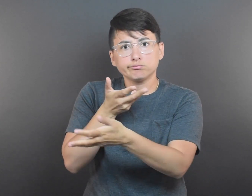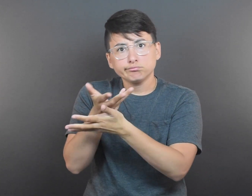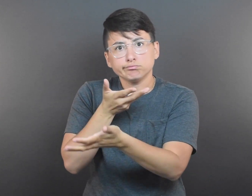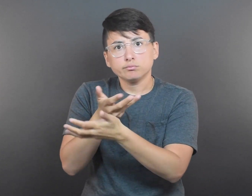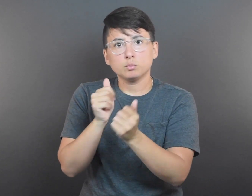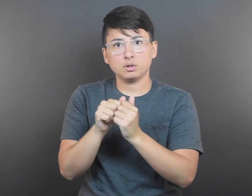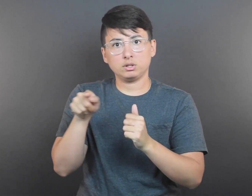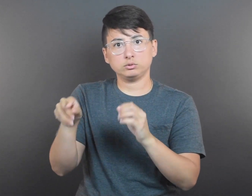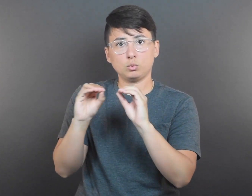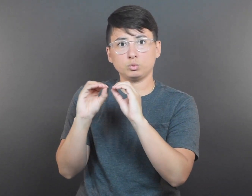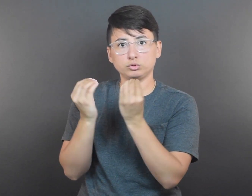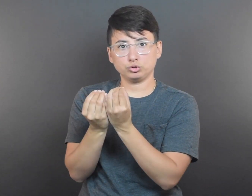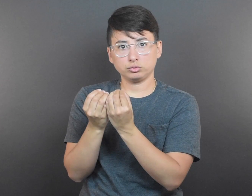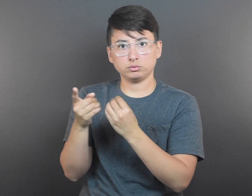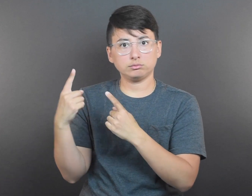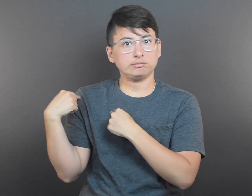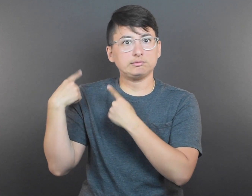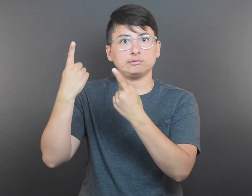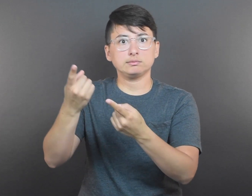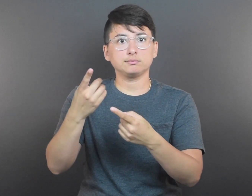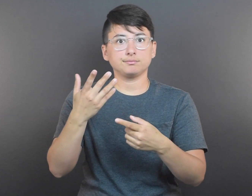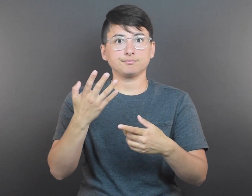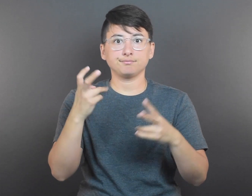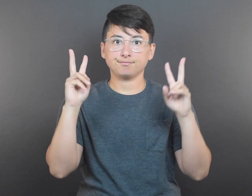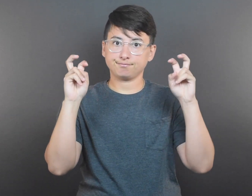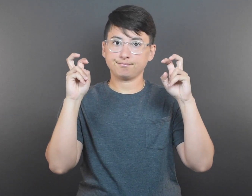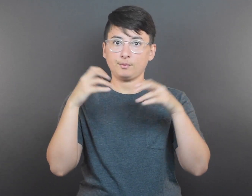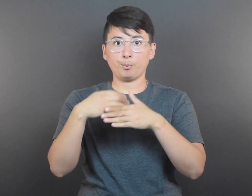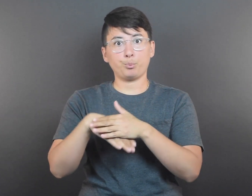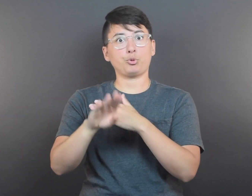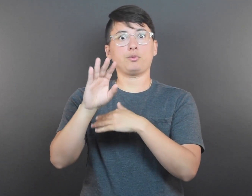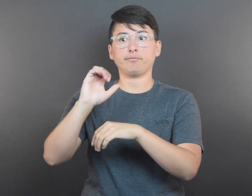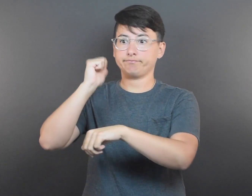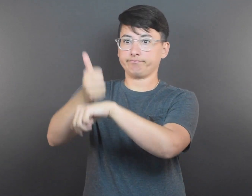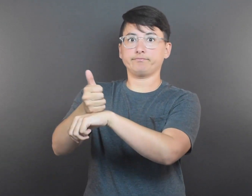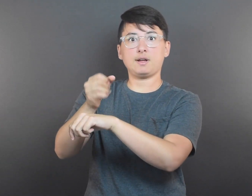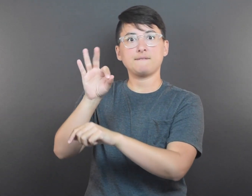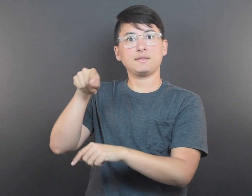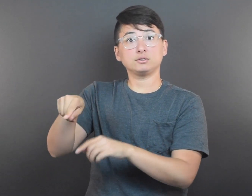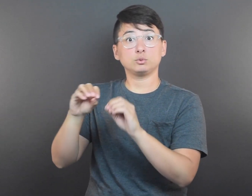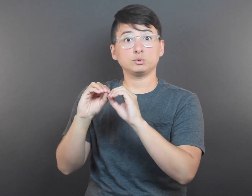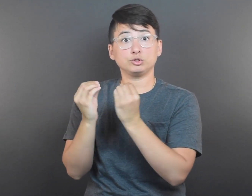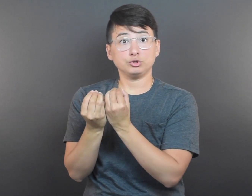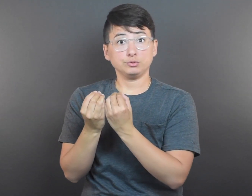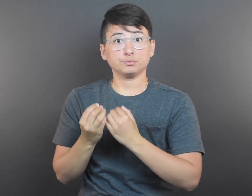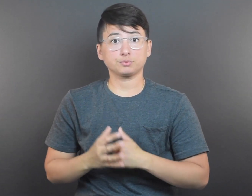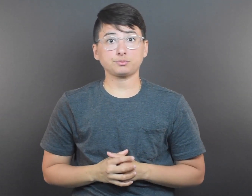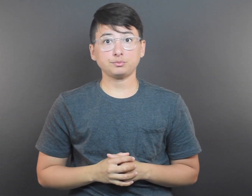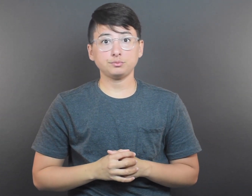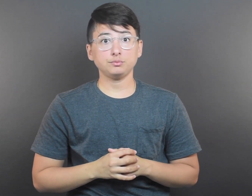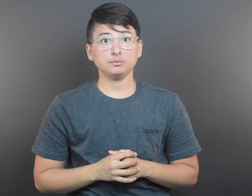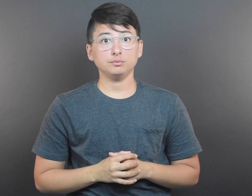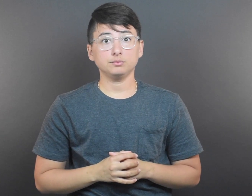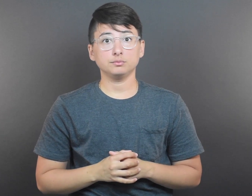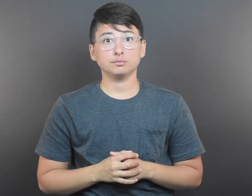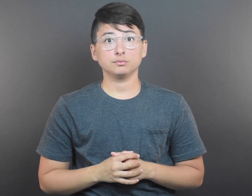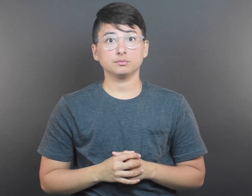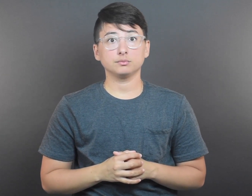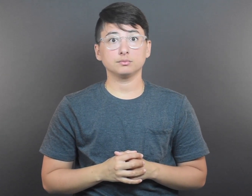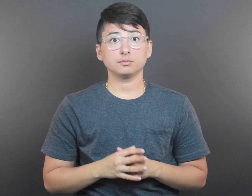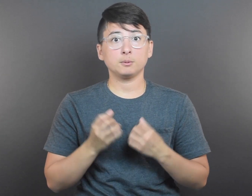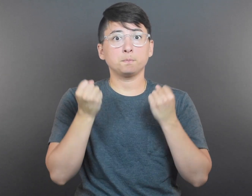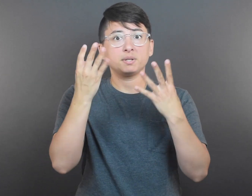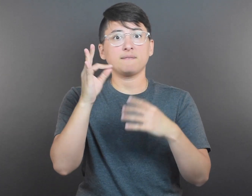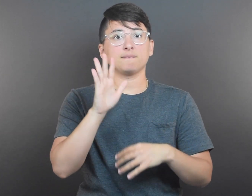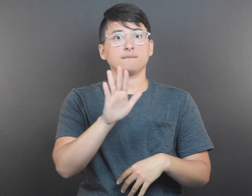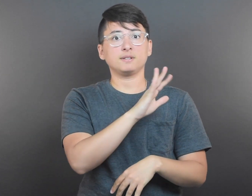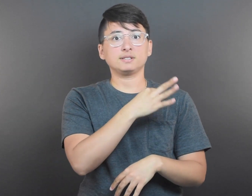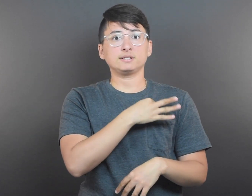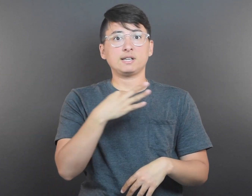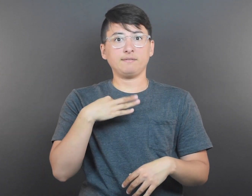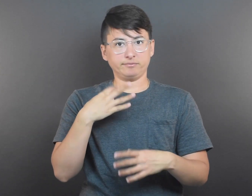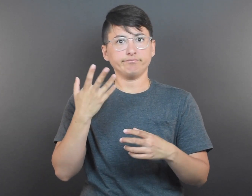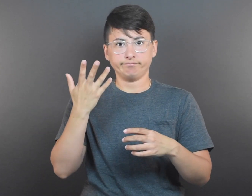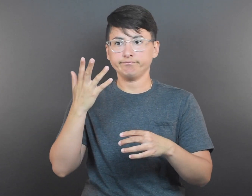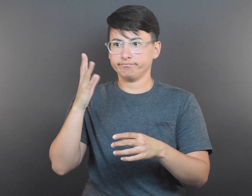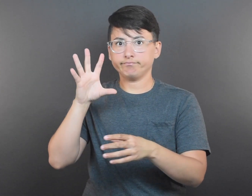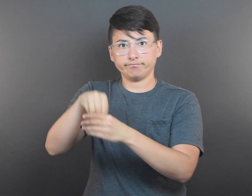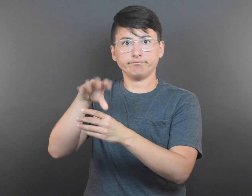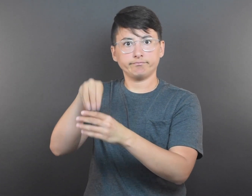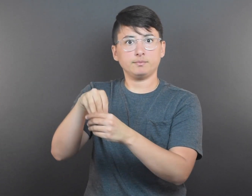Hispana since the birth of the organization and many of their staff sit on each other’s